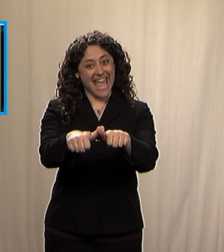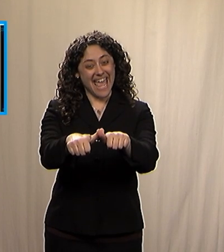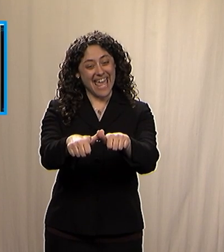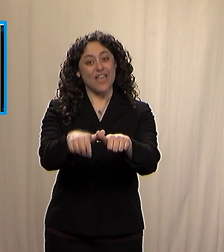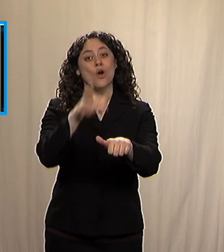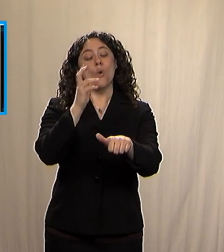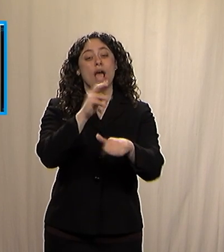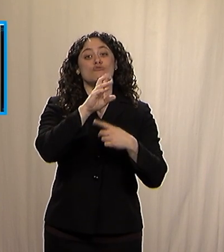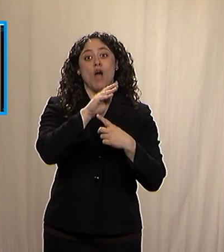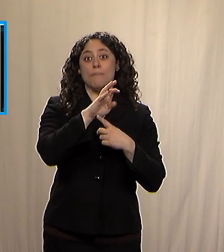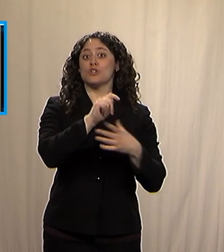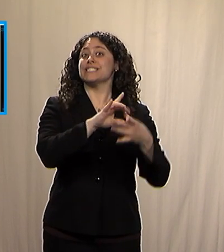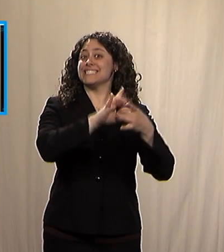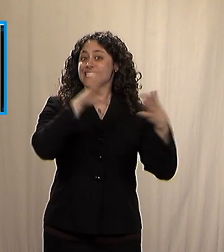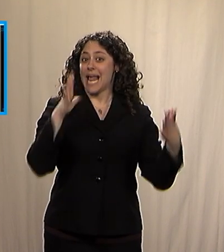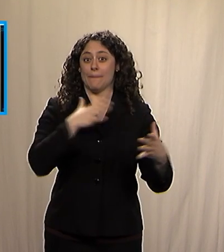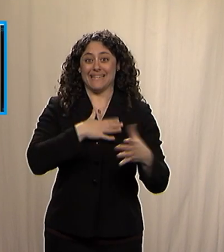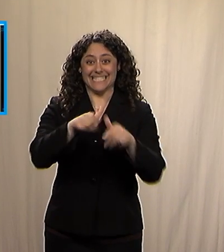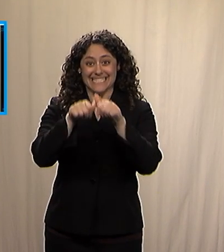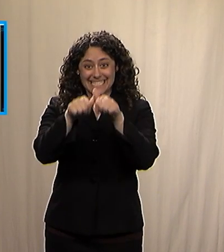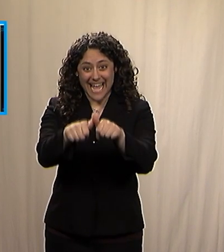as you'll be connected to the post-assessment.